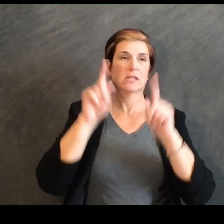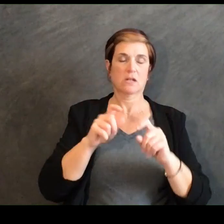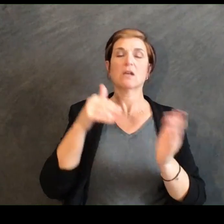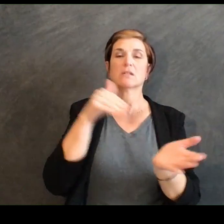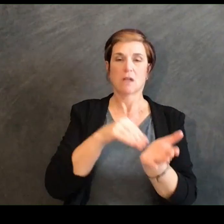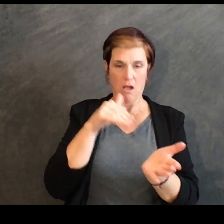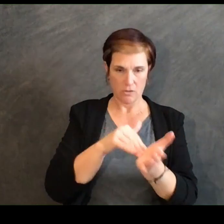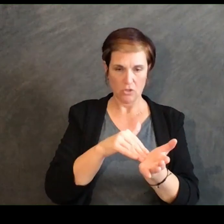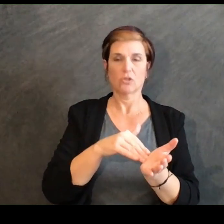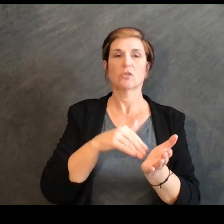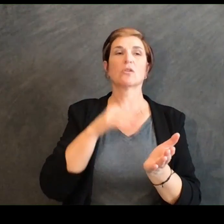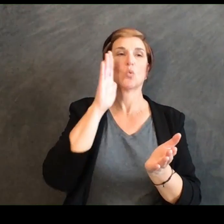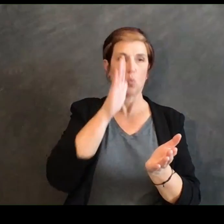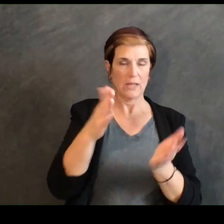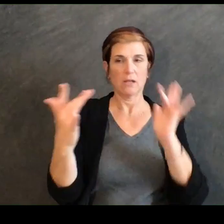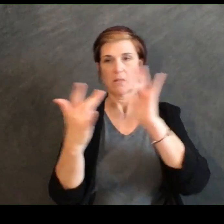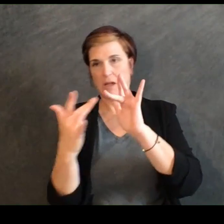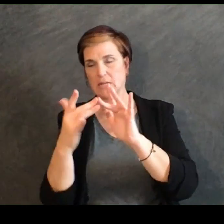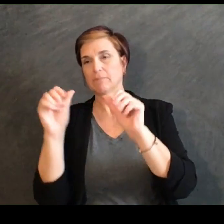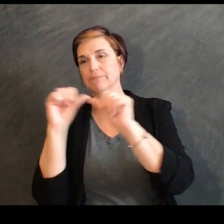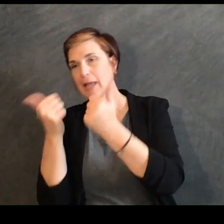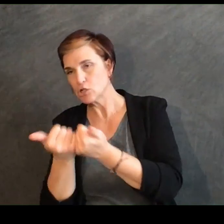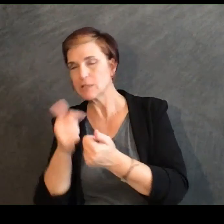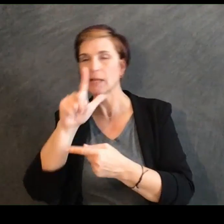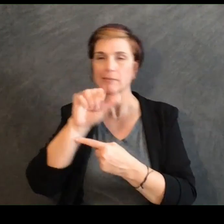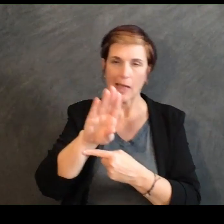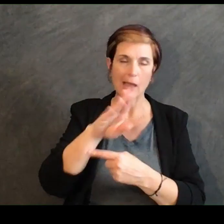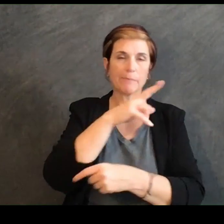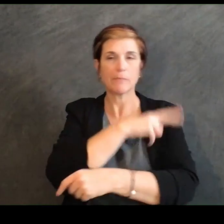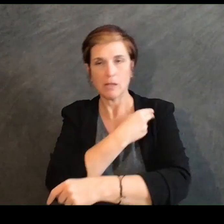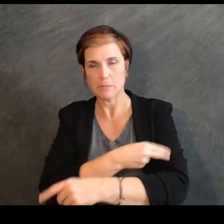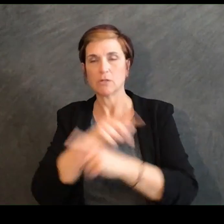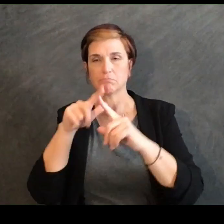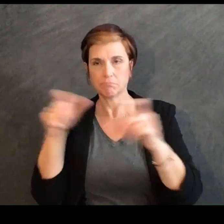those labs in their state but very soon Americans will be able to go to these